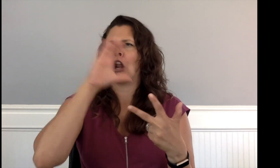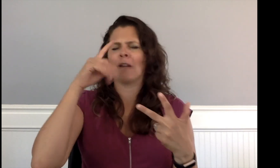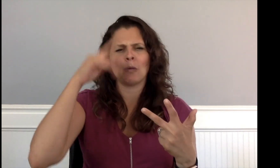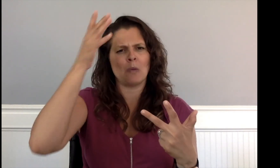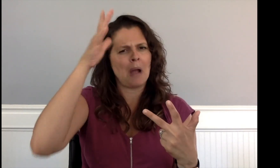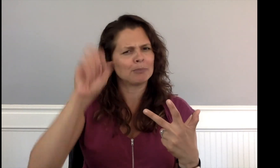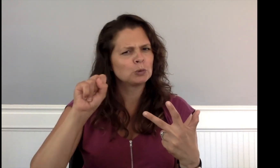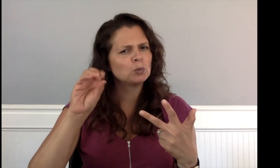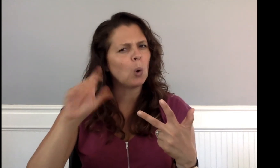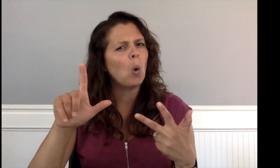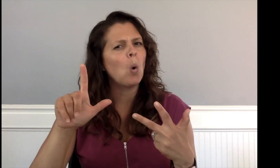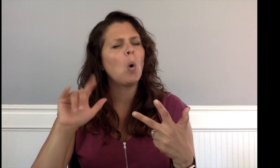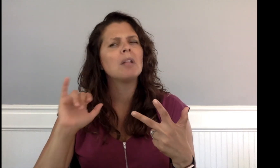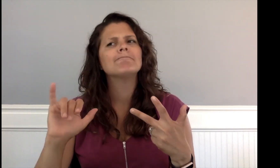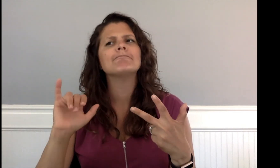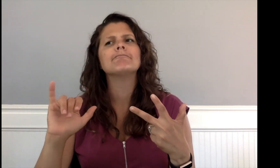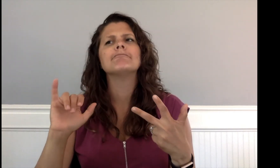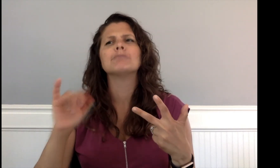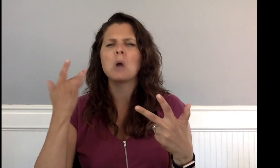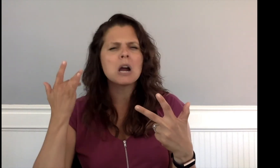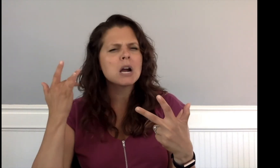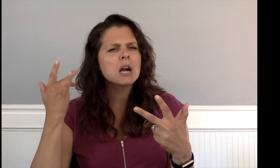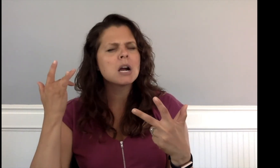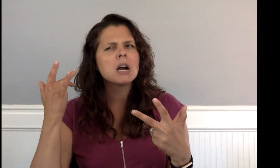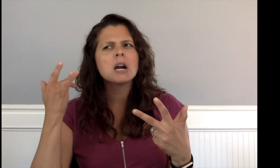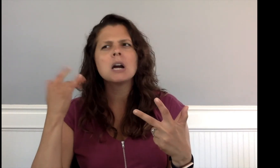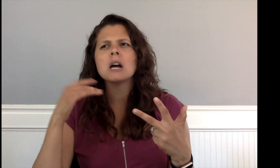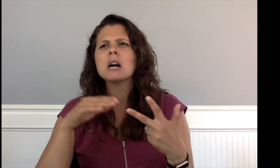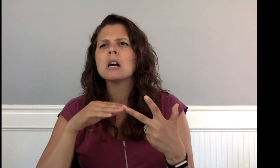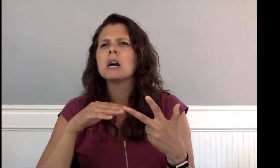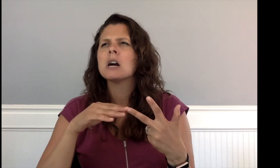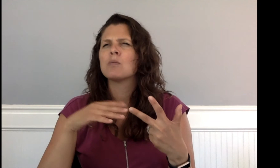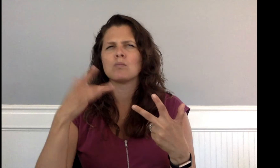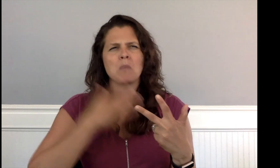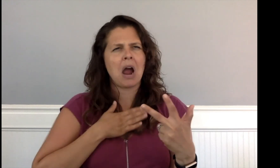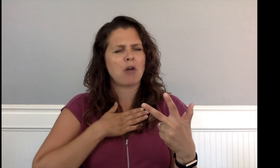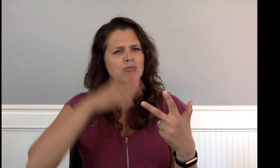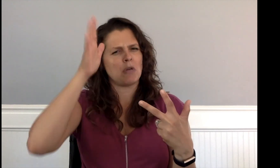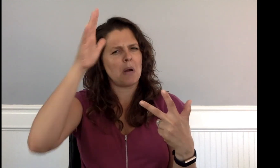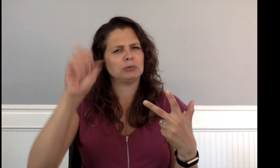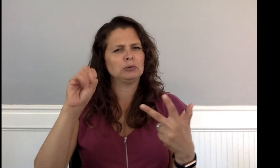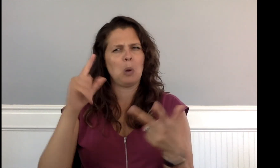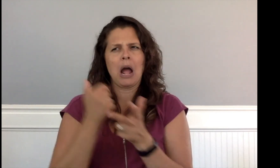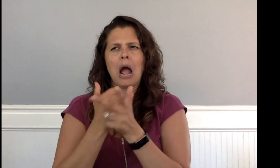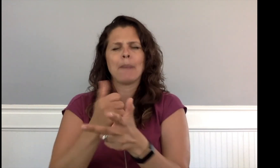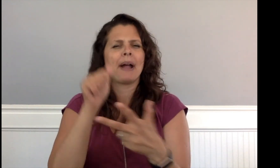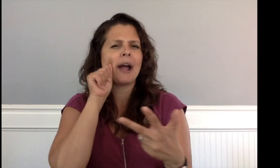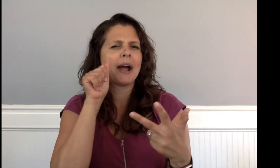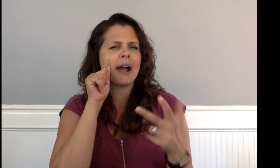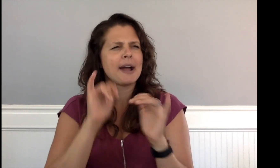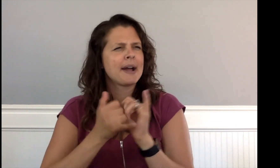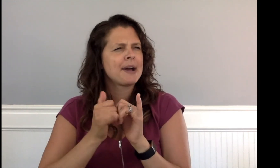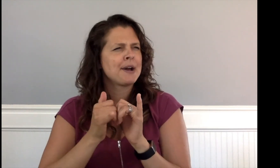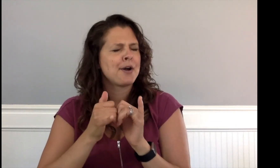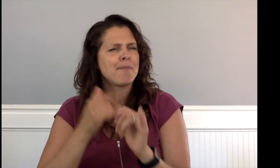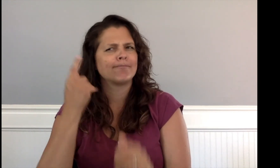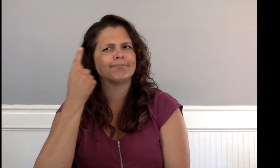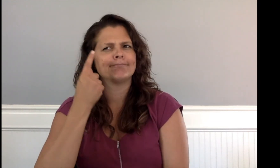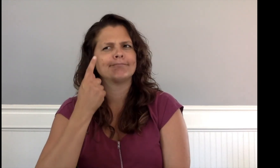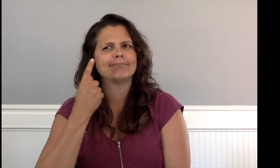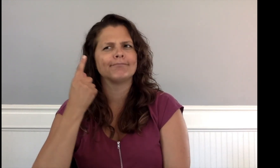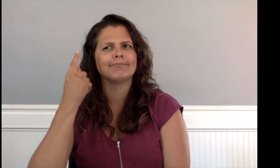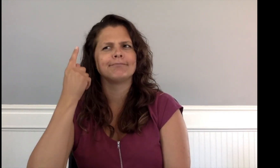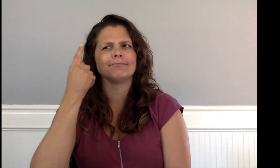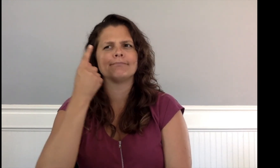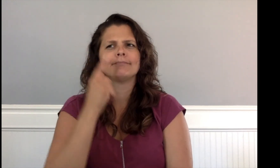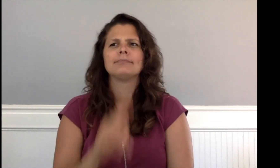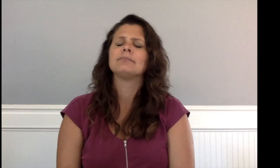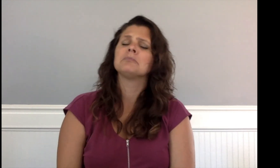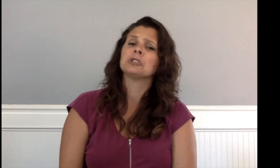was looking for Grandpa Sol. But why? How can Grandpa help her?"